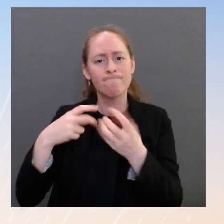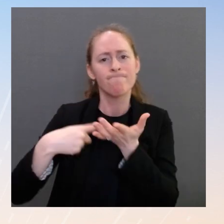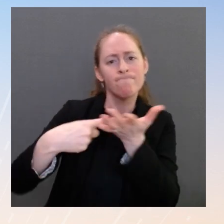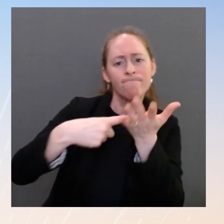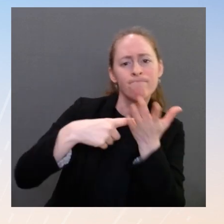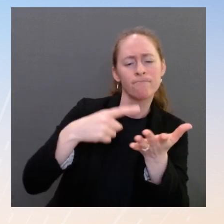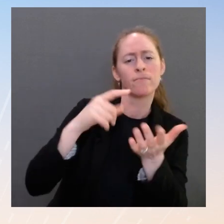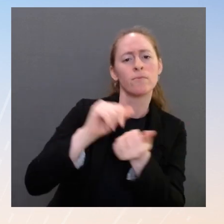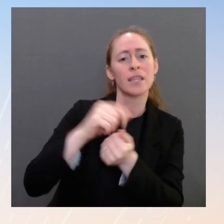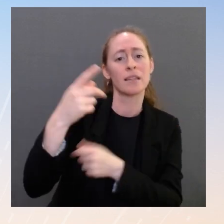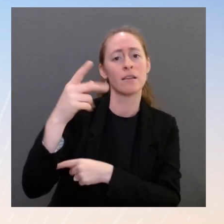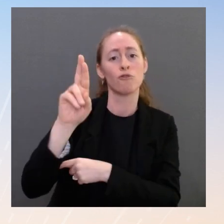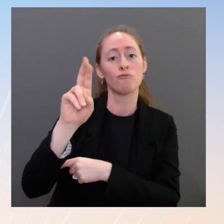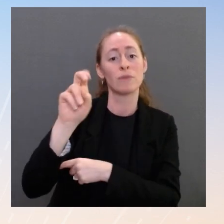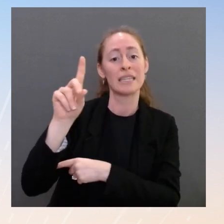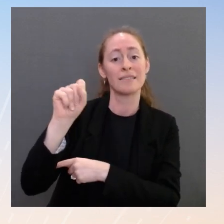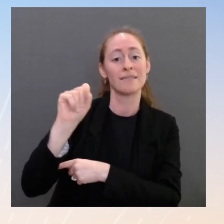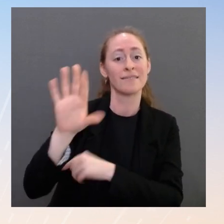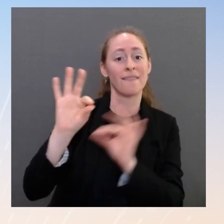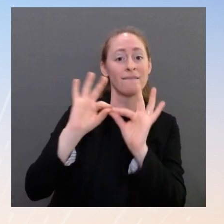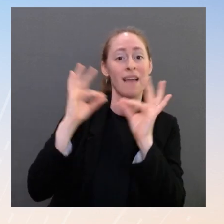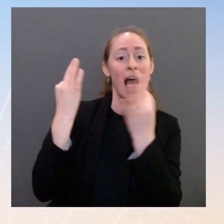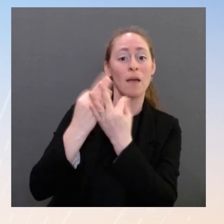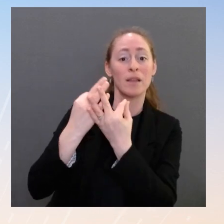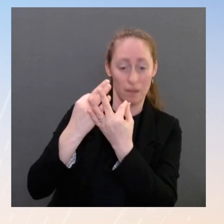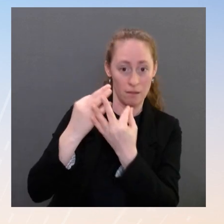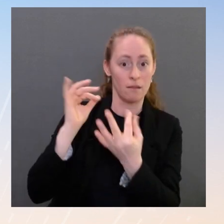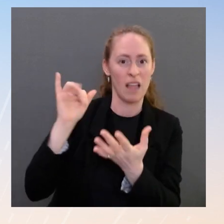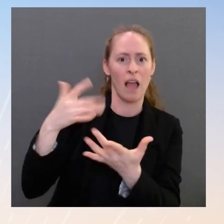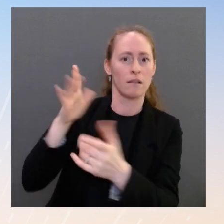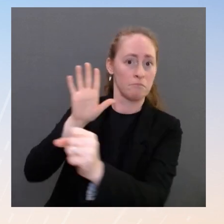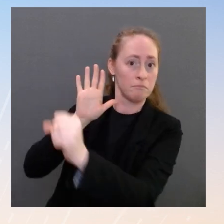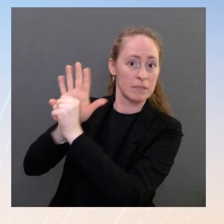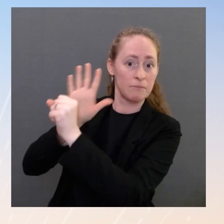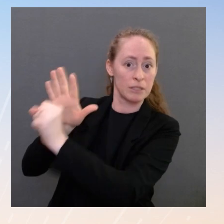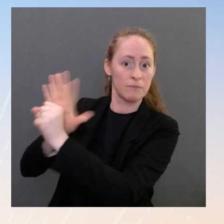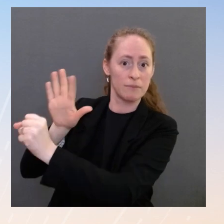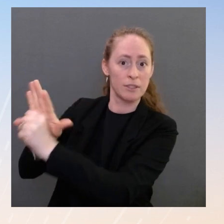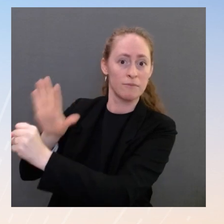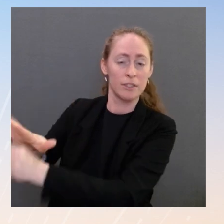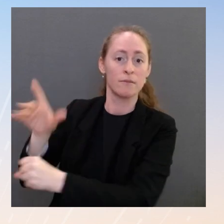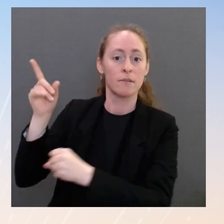with a sense of urgency -- a renewed sense of urgency to get this done? Ms. Psaki: I would say the President has had a sense of urgency